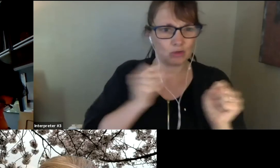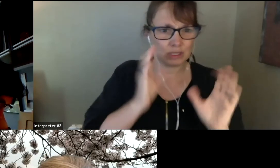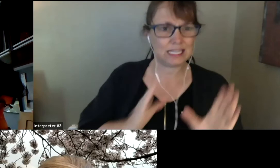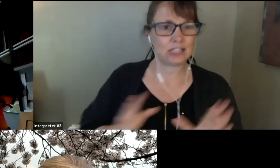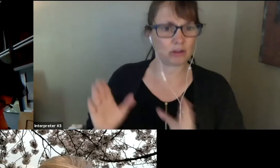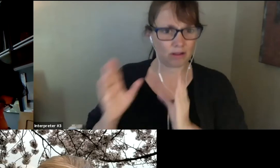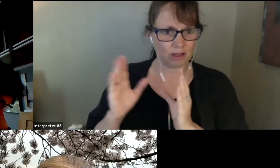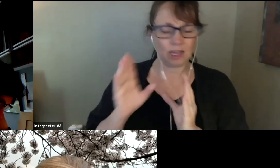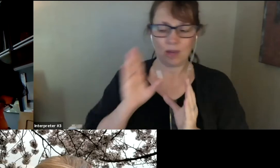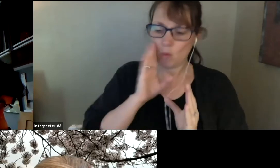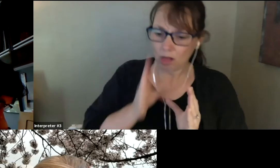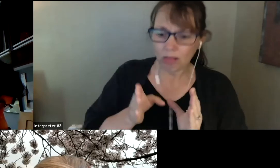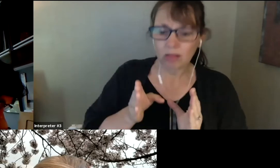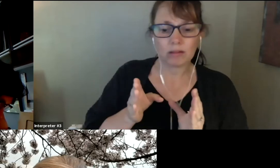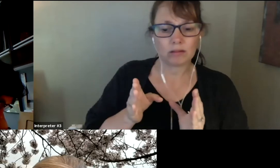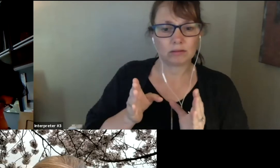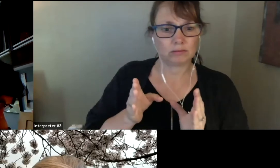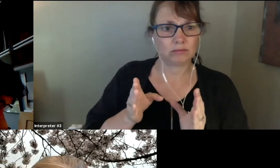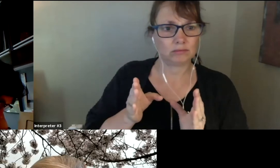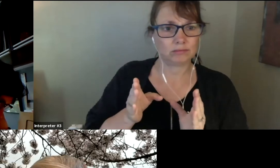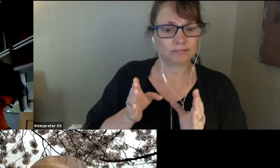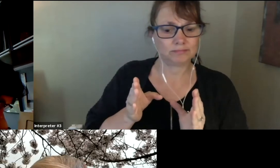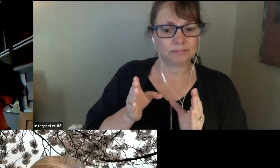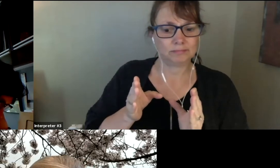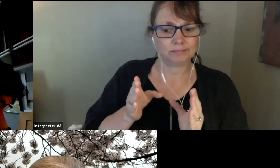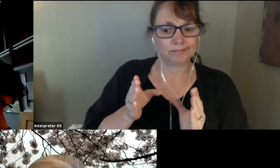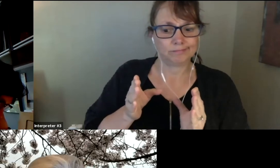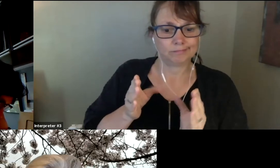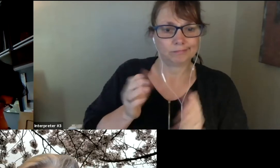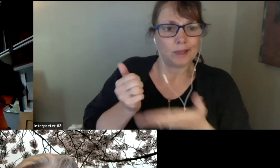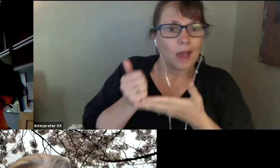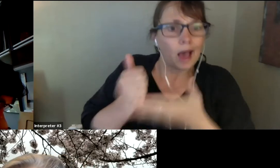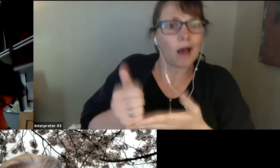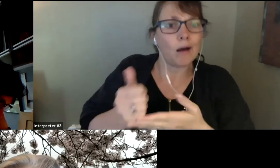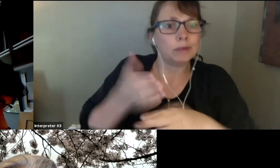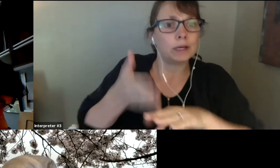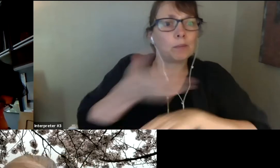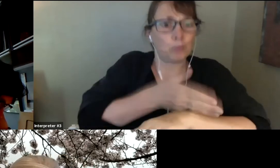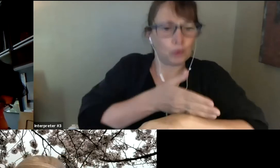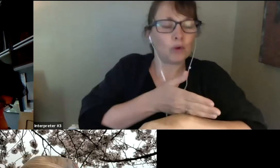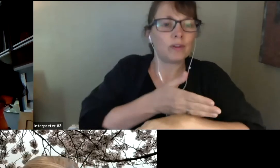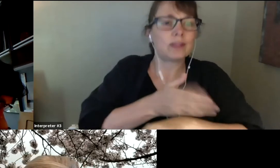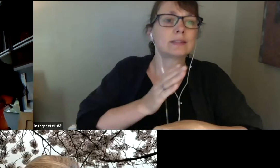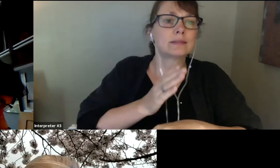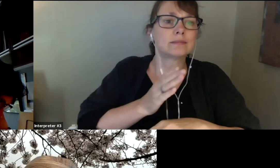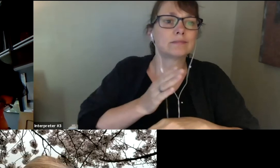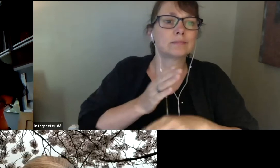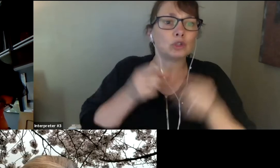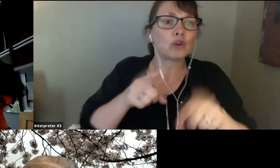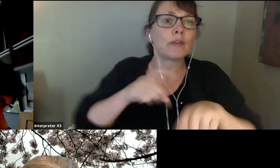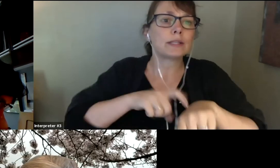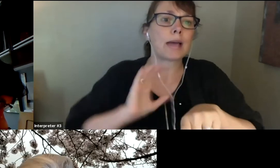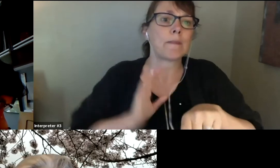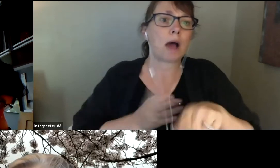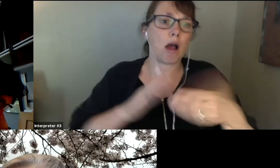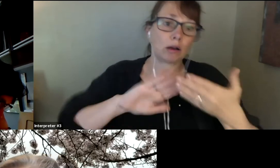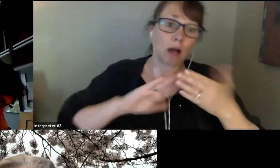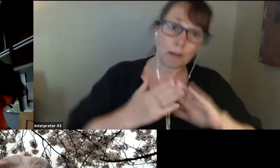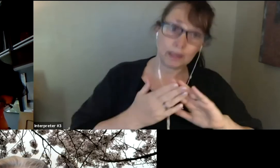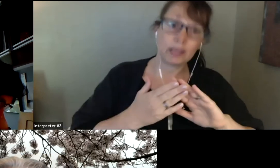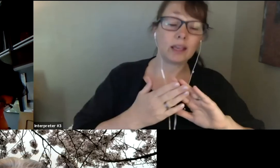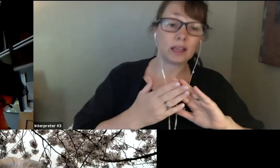some impetus as the economy rebounds or not in the next two or three years, and perhaps